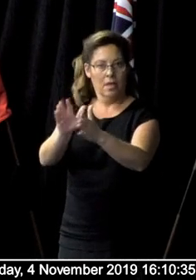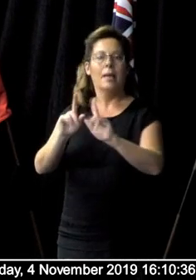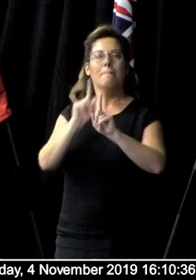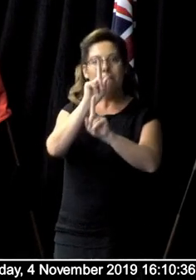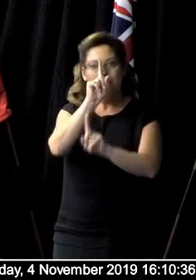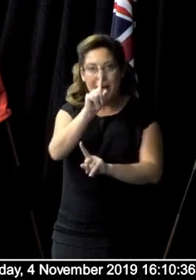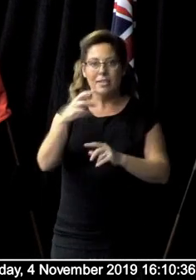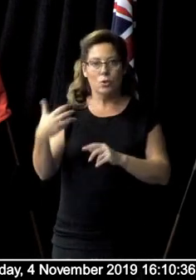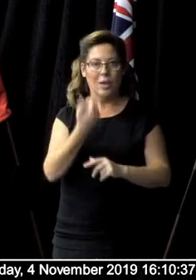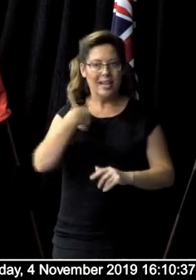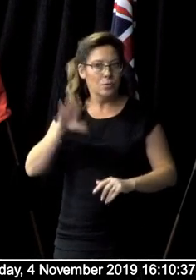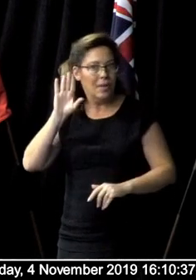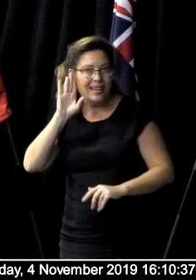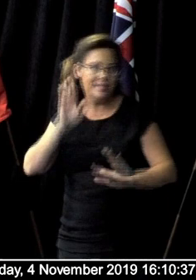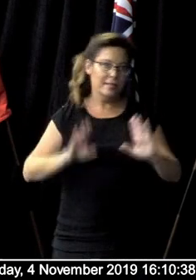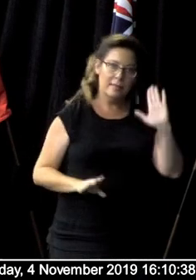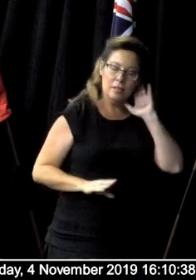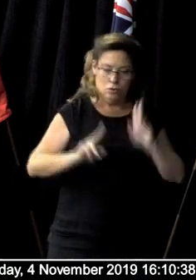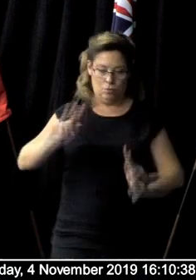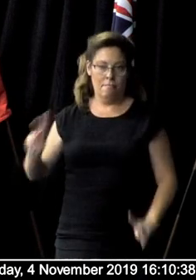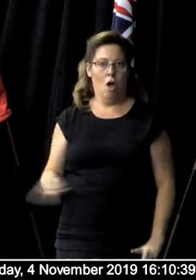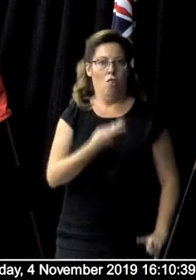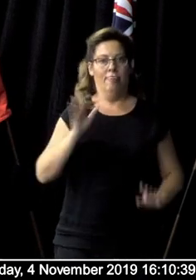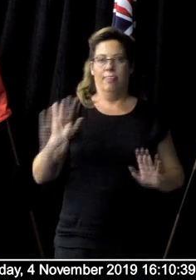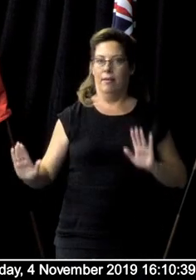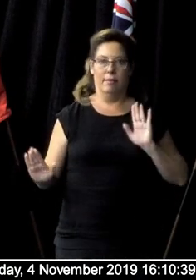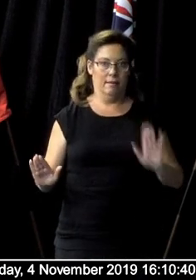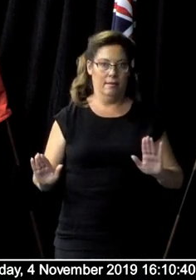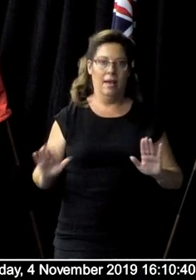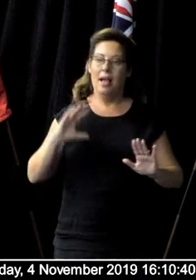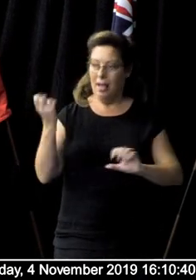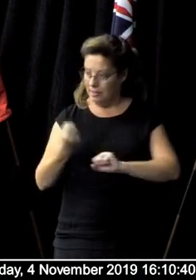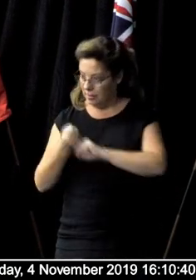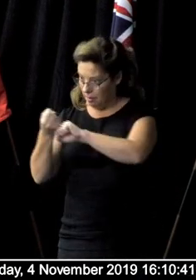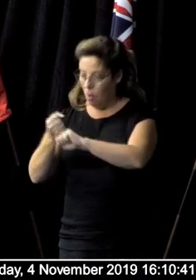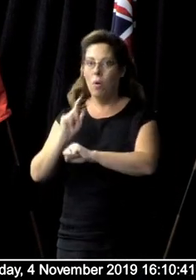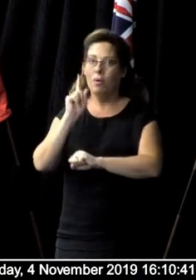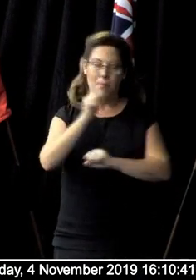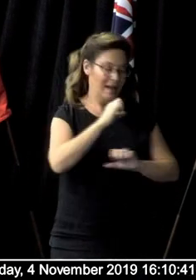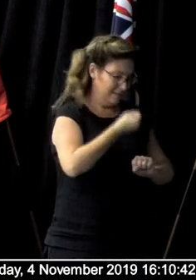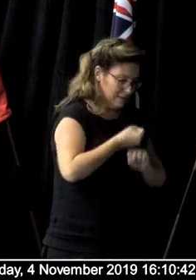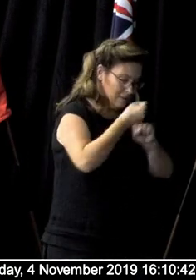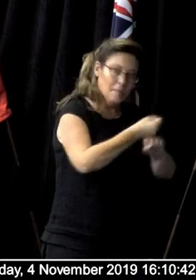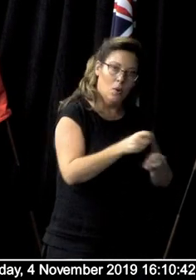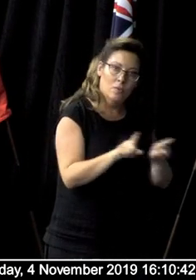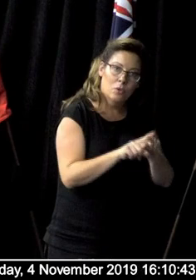the families on both sides and support families to understand